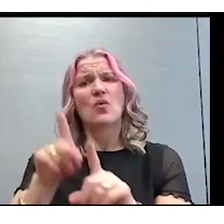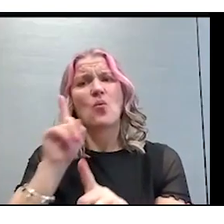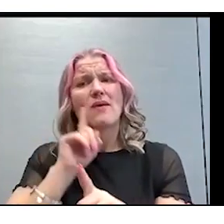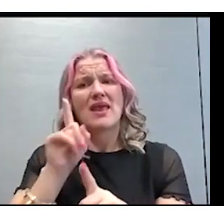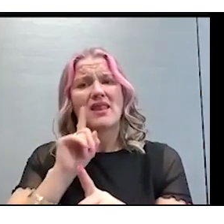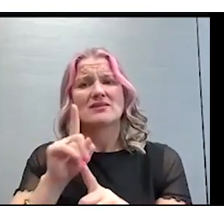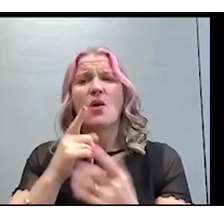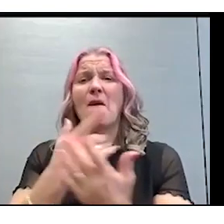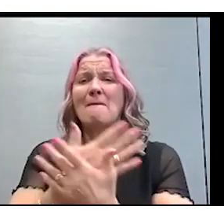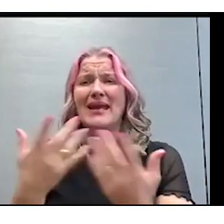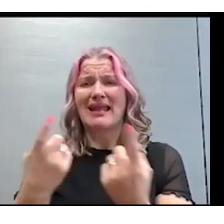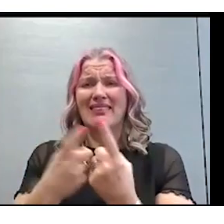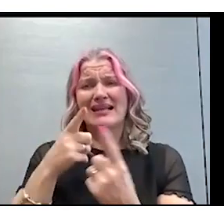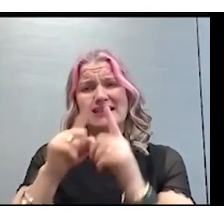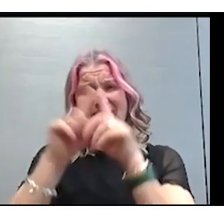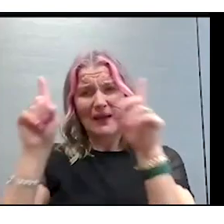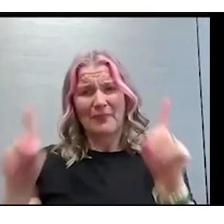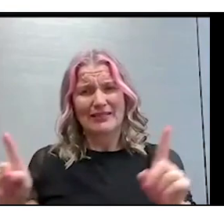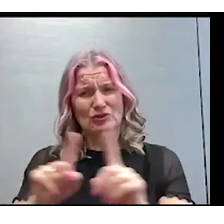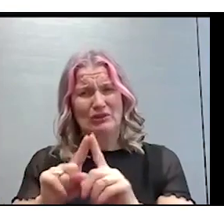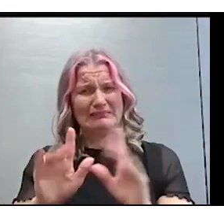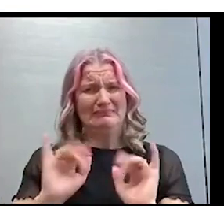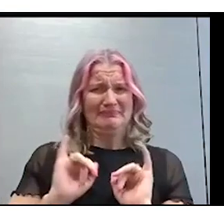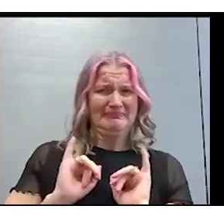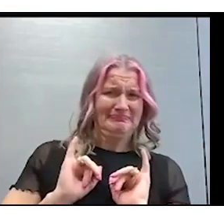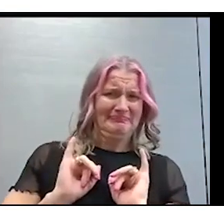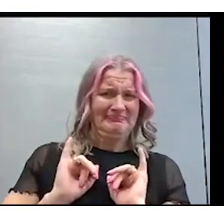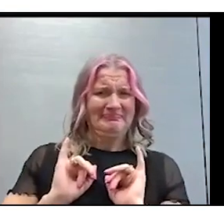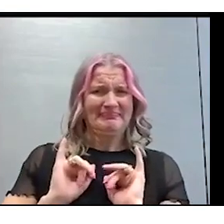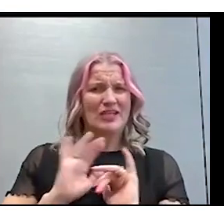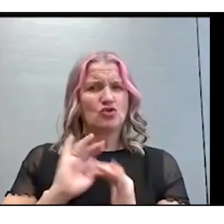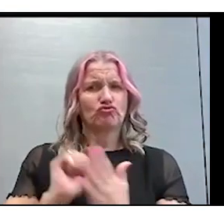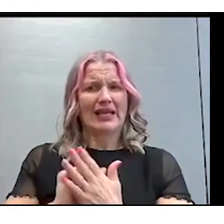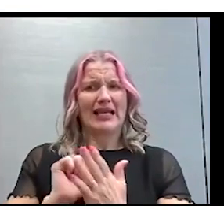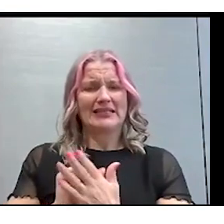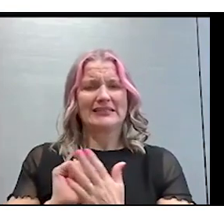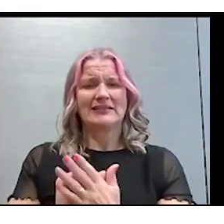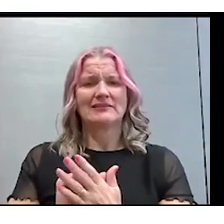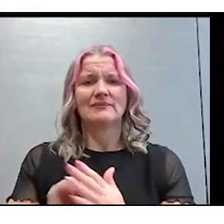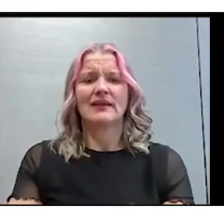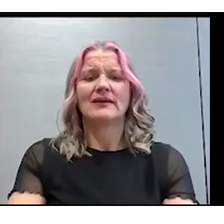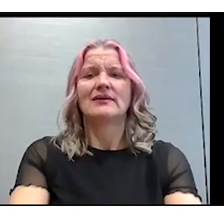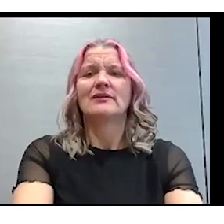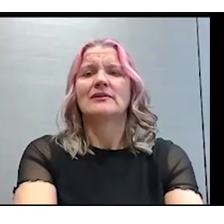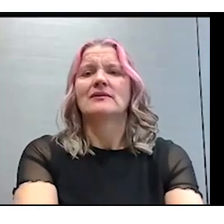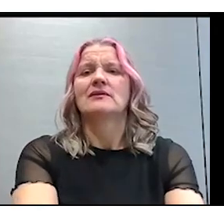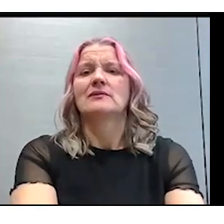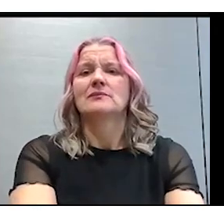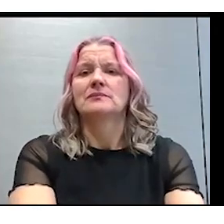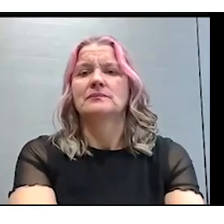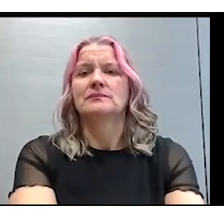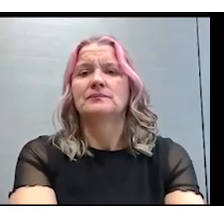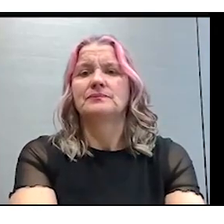So there's many things in this picture that don't are not quite right under reliability of safety.